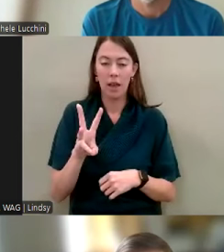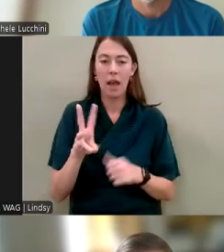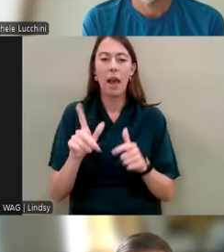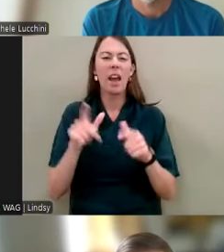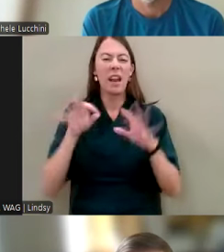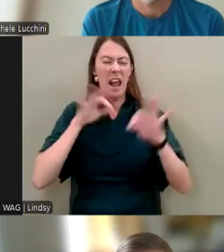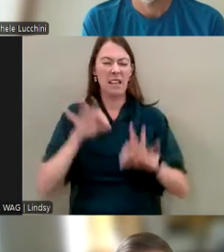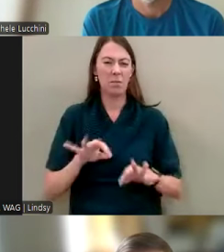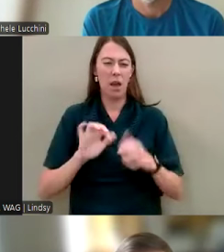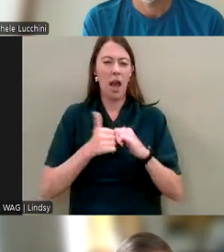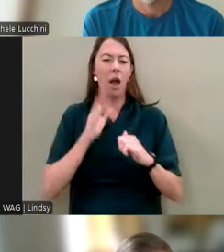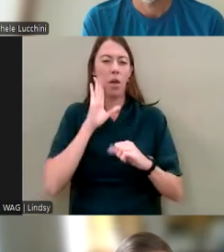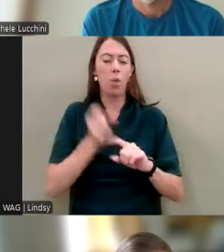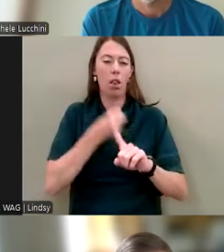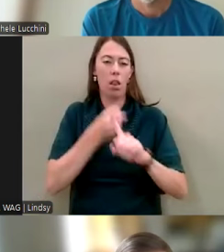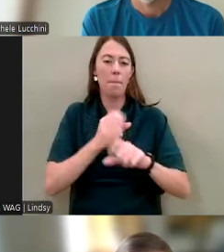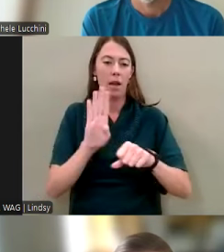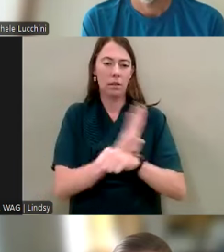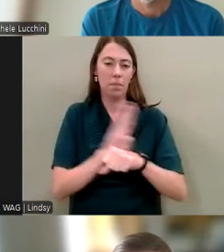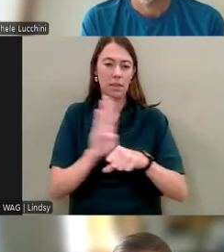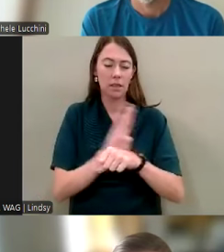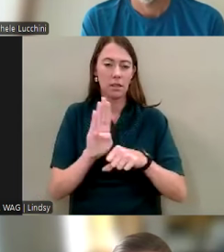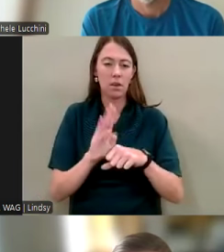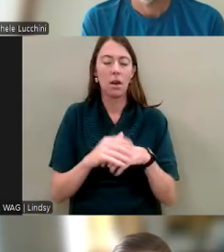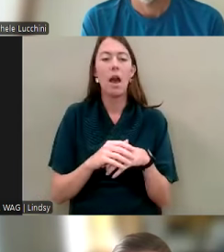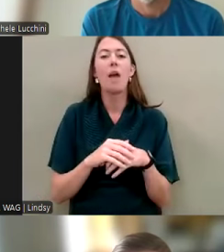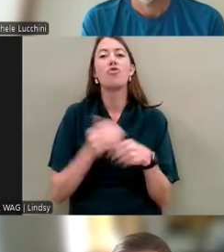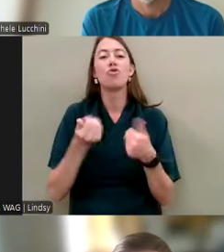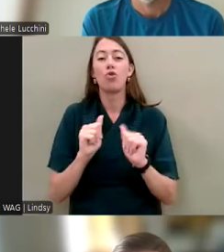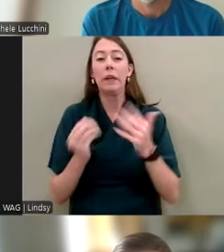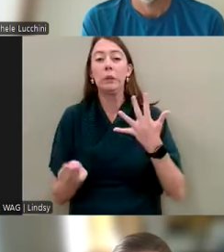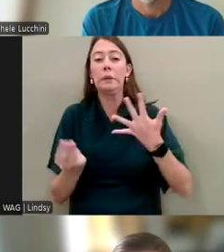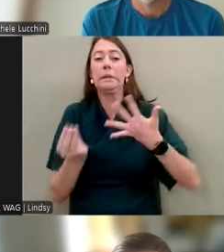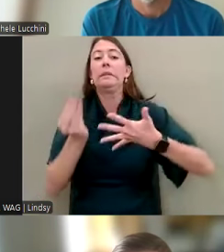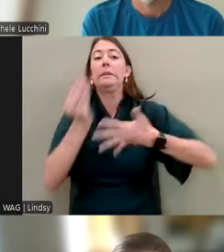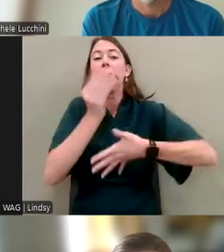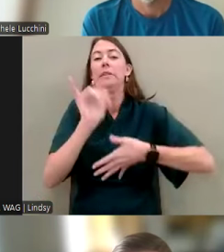get it to where somebody who is in the executive suite, you know, pays attention and starts to set